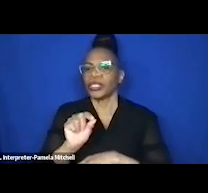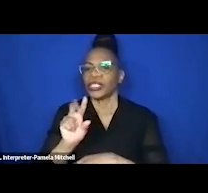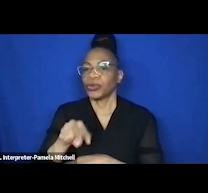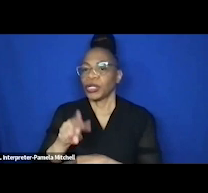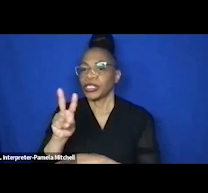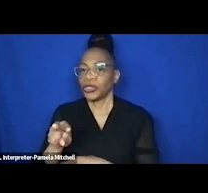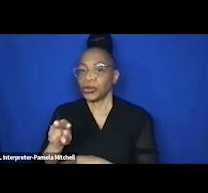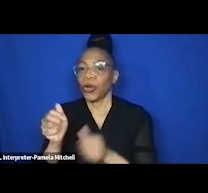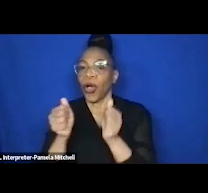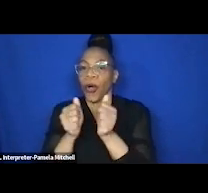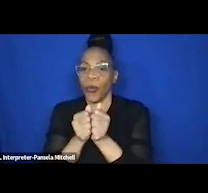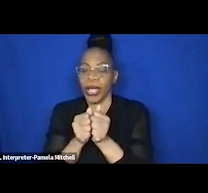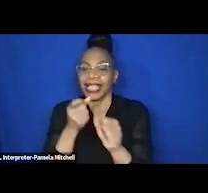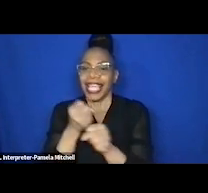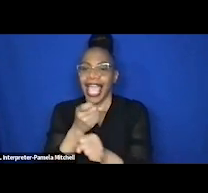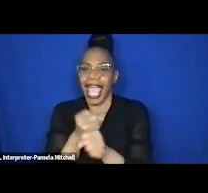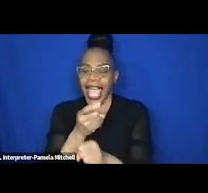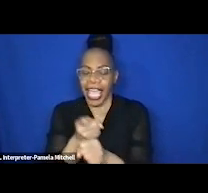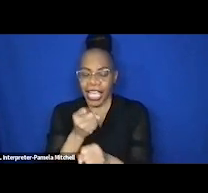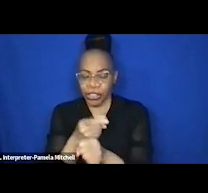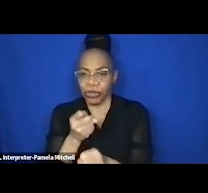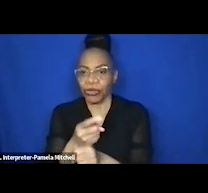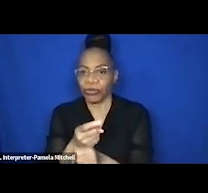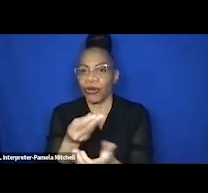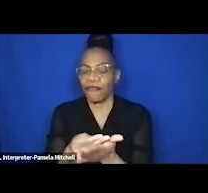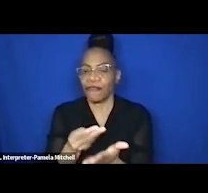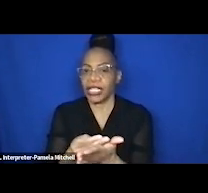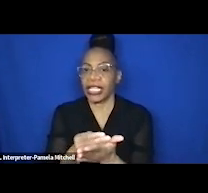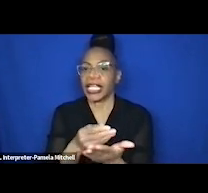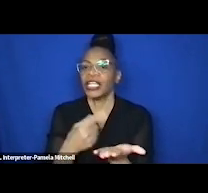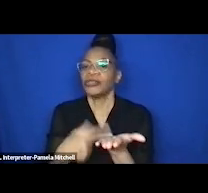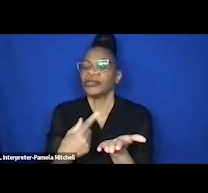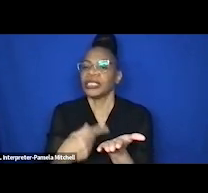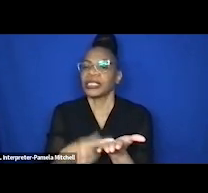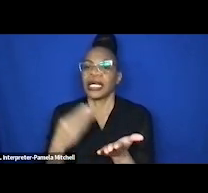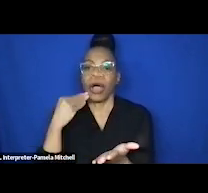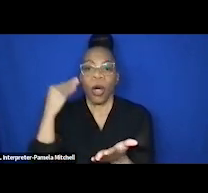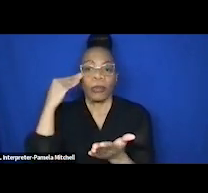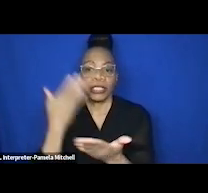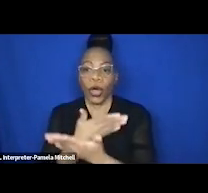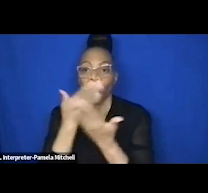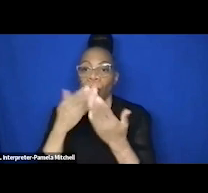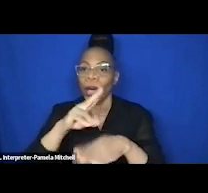to address rural and unsheltered homelessness nationally. And with this special funding opportunity